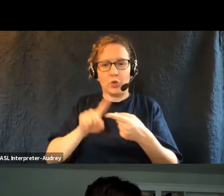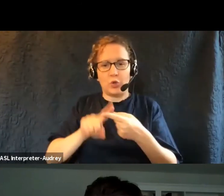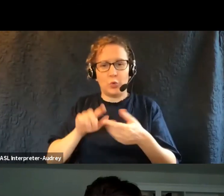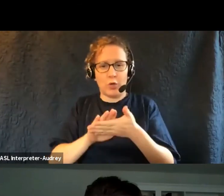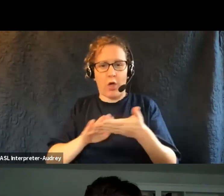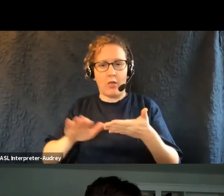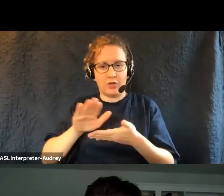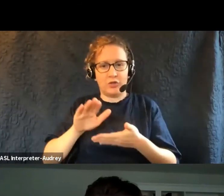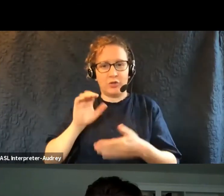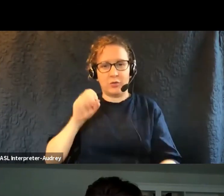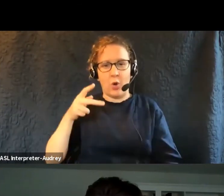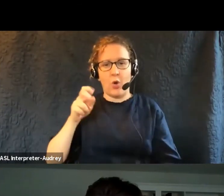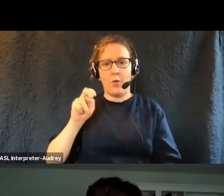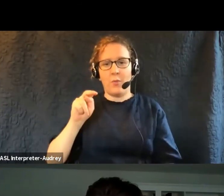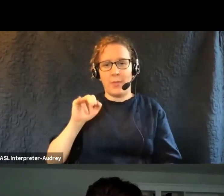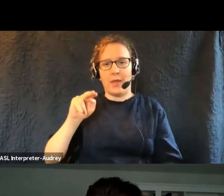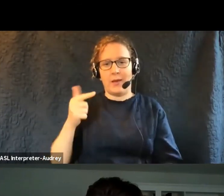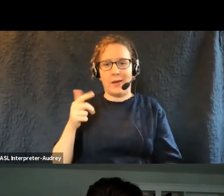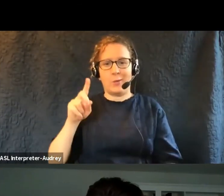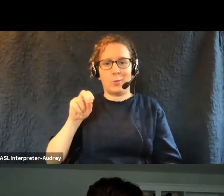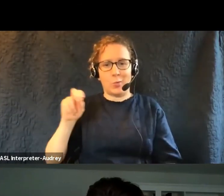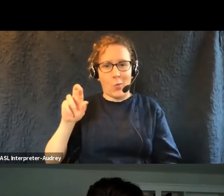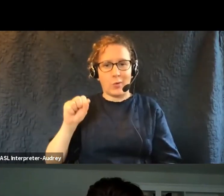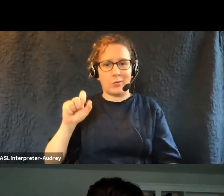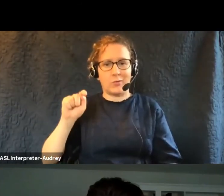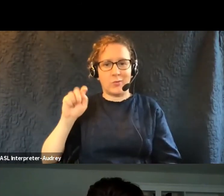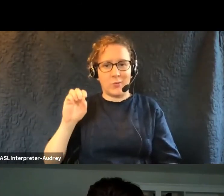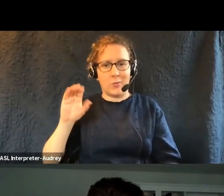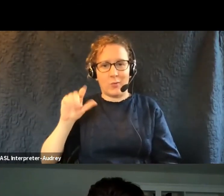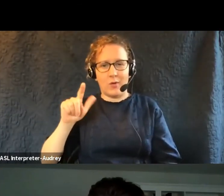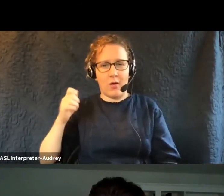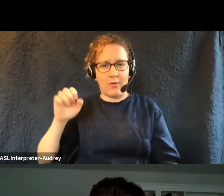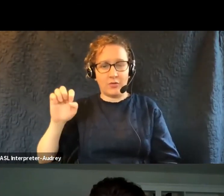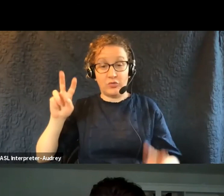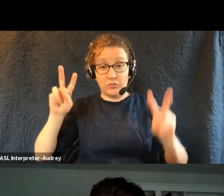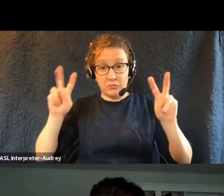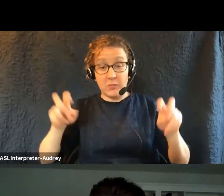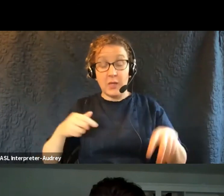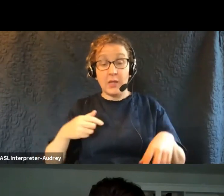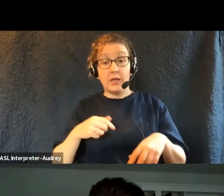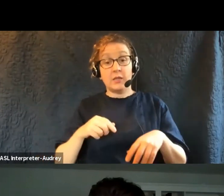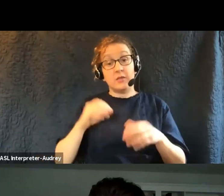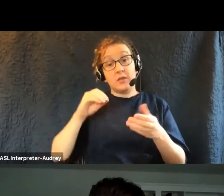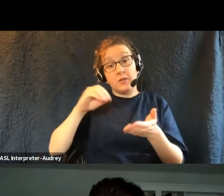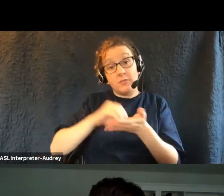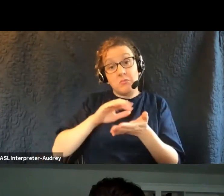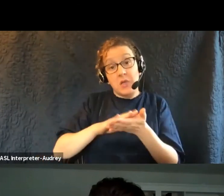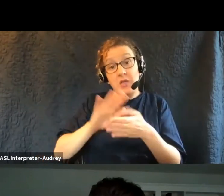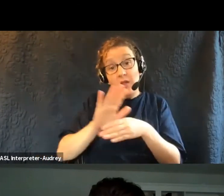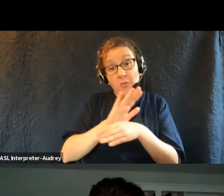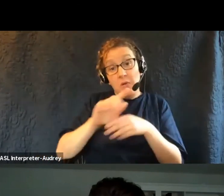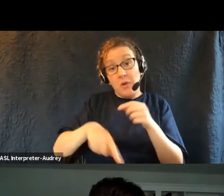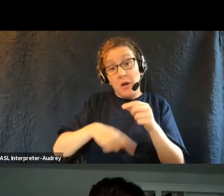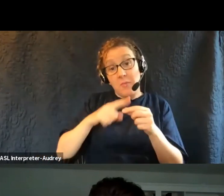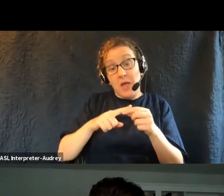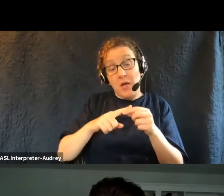a documentary about students with intellectual disabilities, and going to this new range